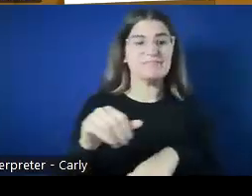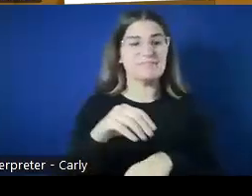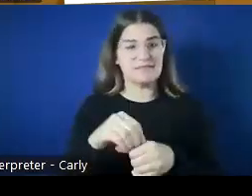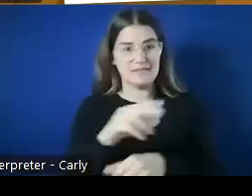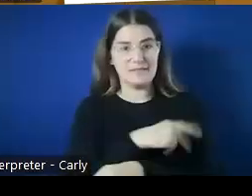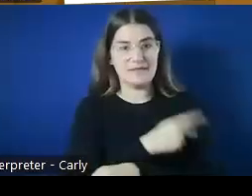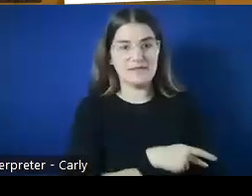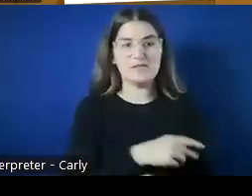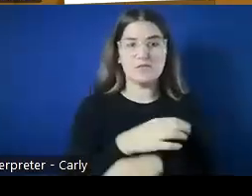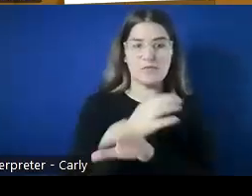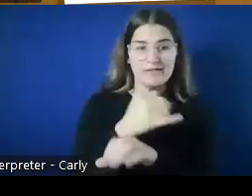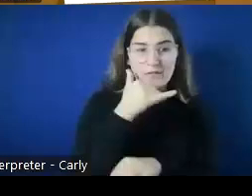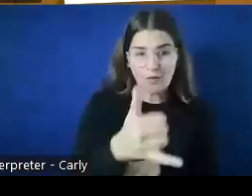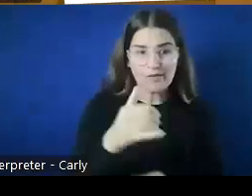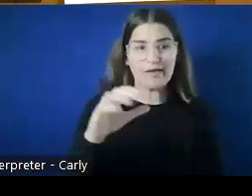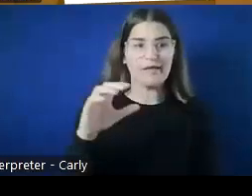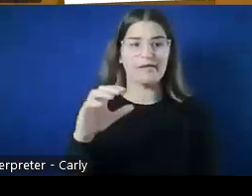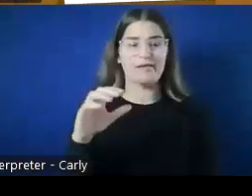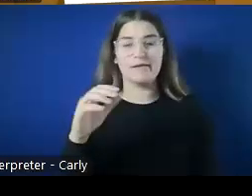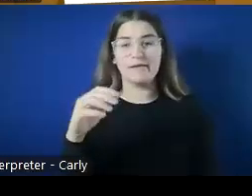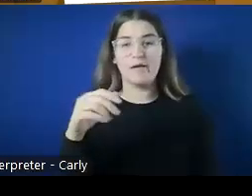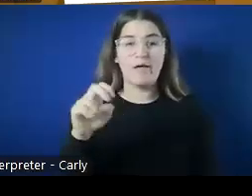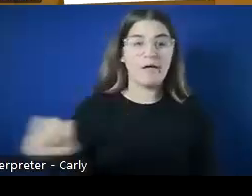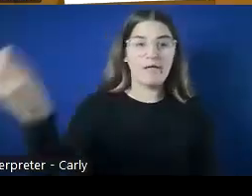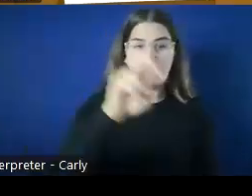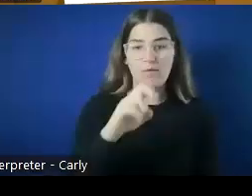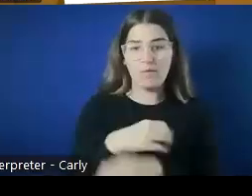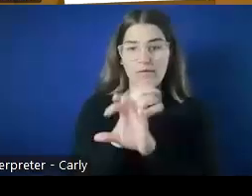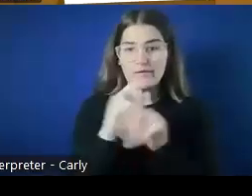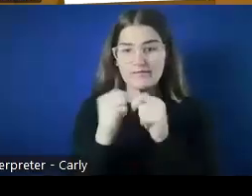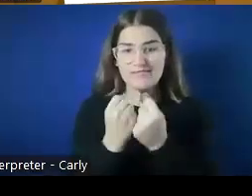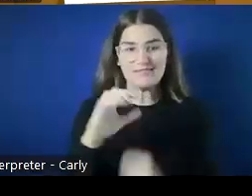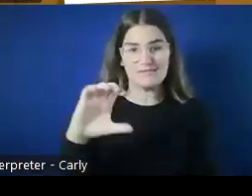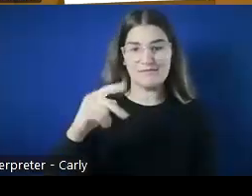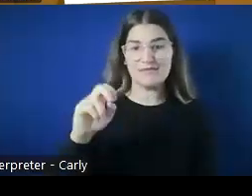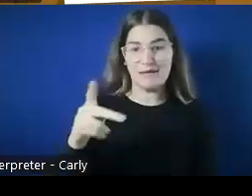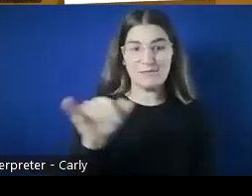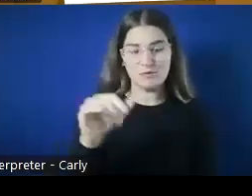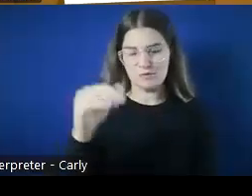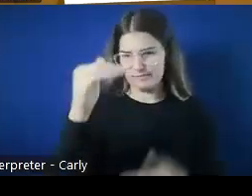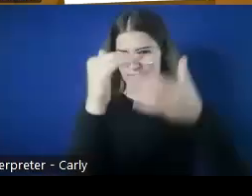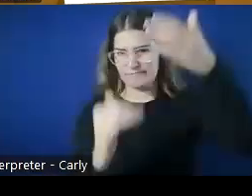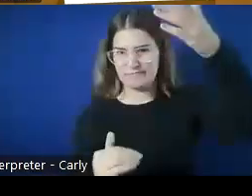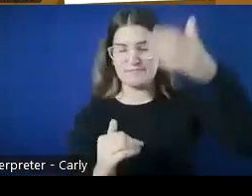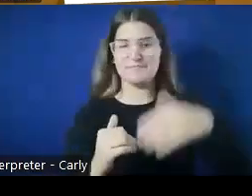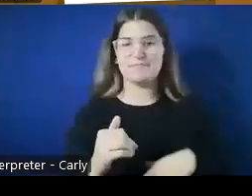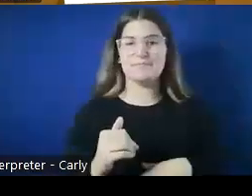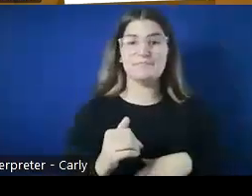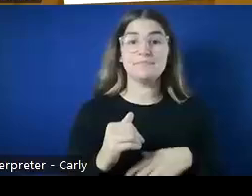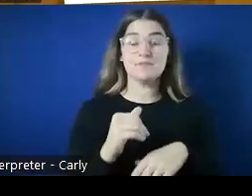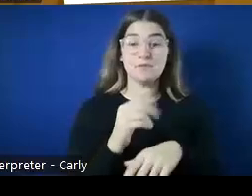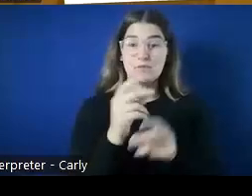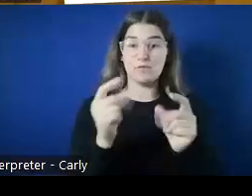CPAP too um and so it's been a real setting the Urgent Care in the context of all those existing